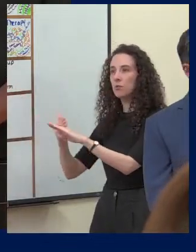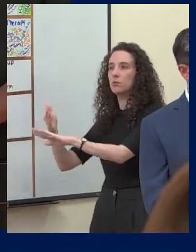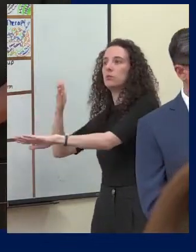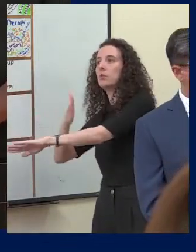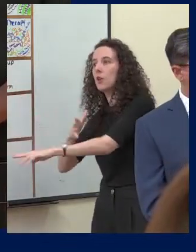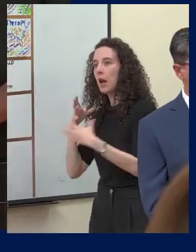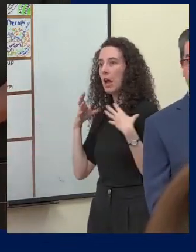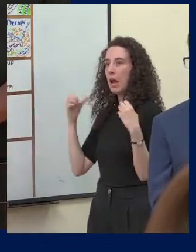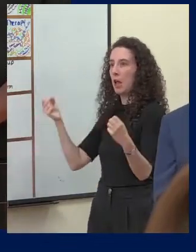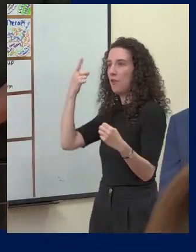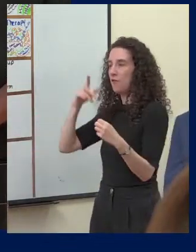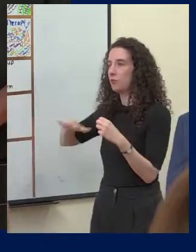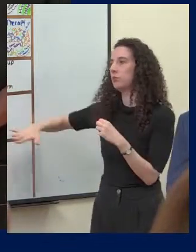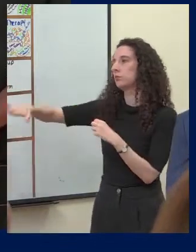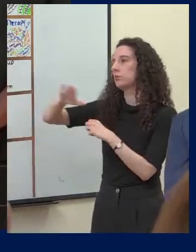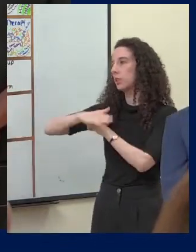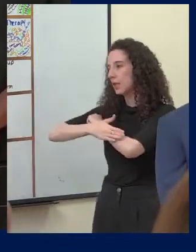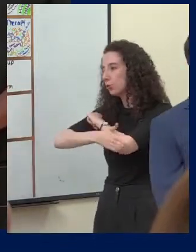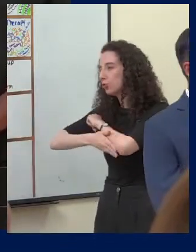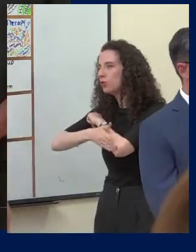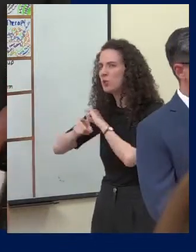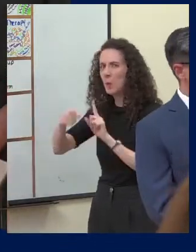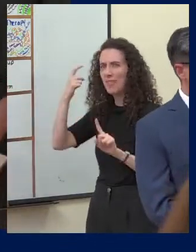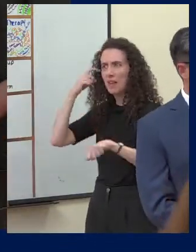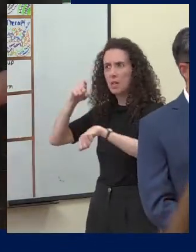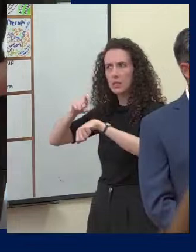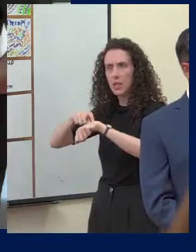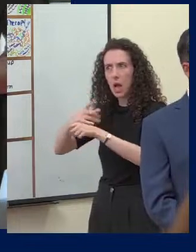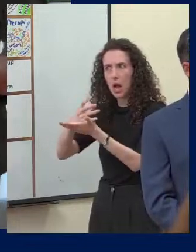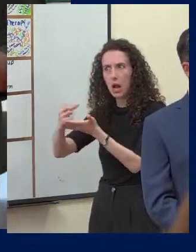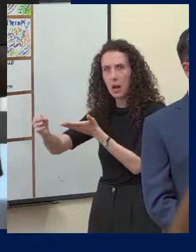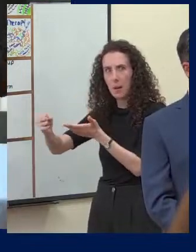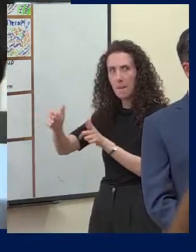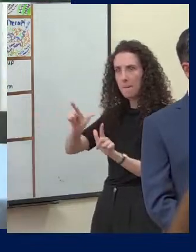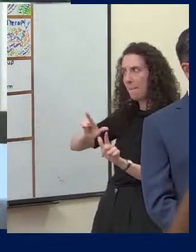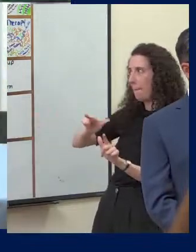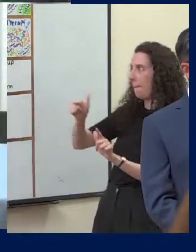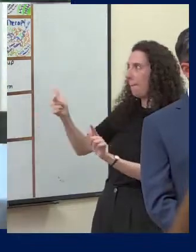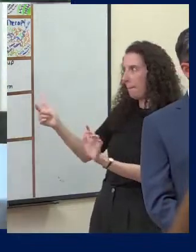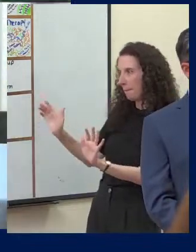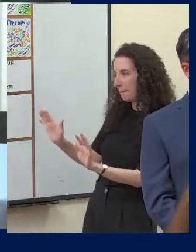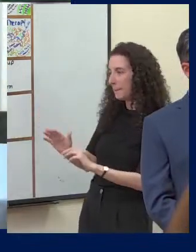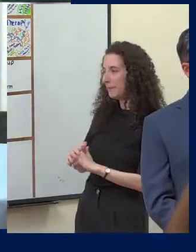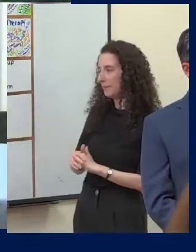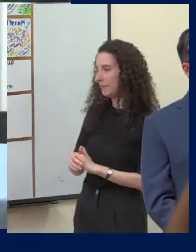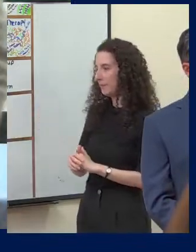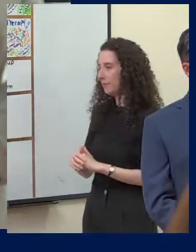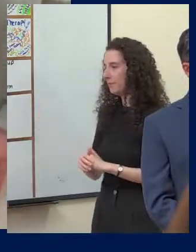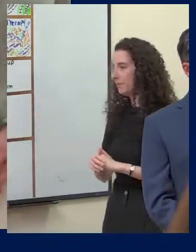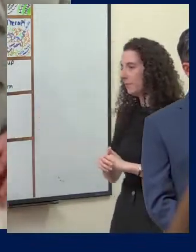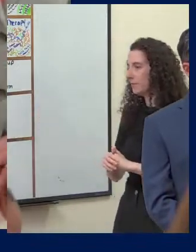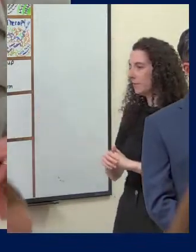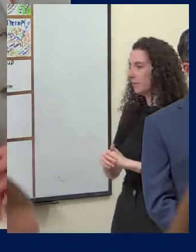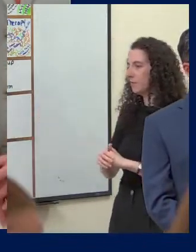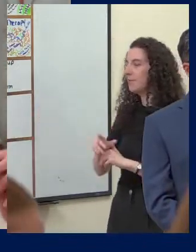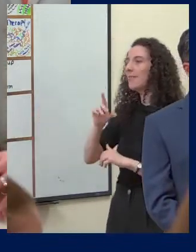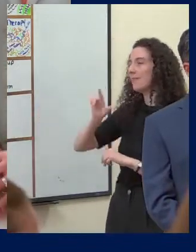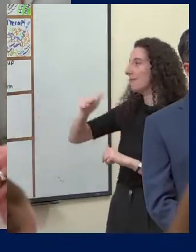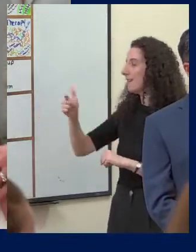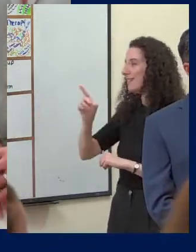Considering the time, I think you'll pass it. Thank you so much.